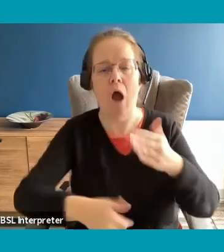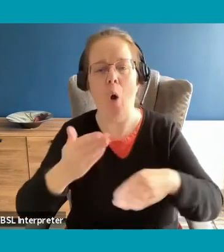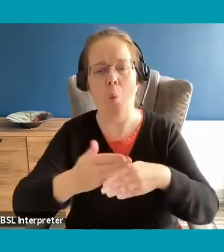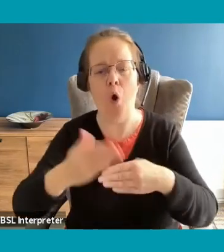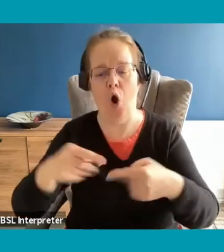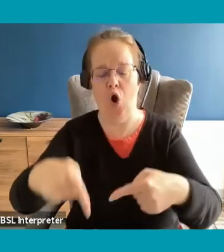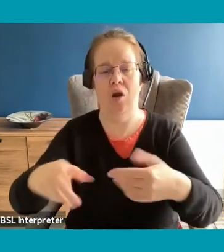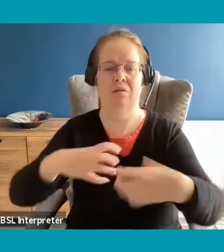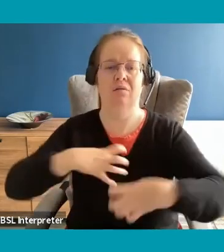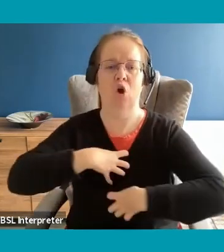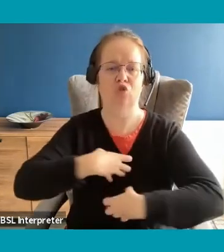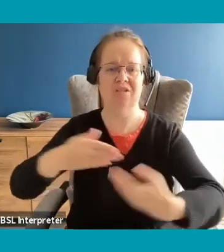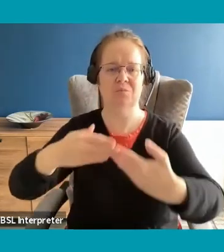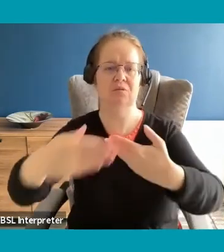DPD, who wants to answer that?